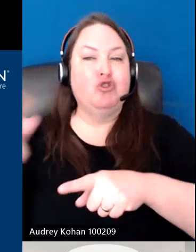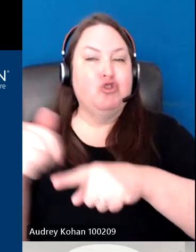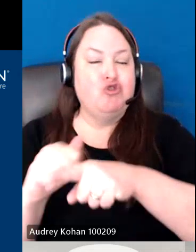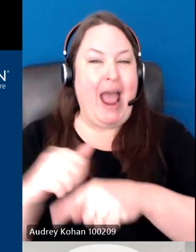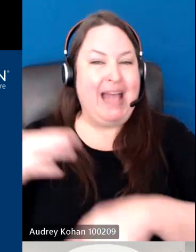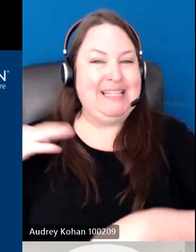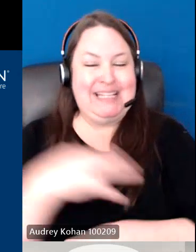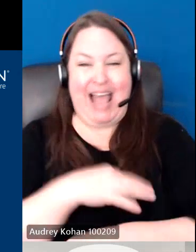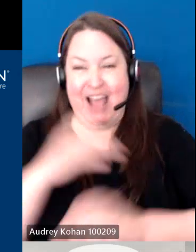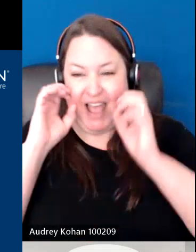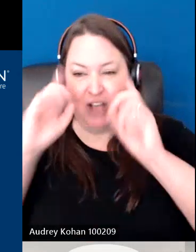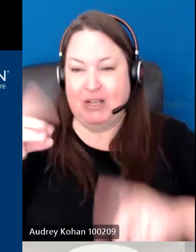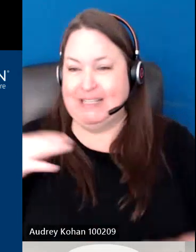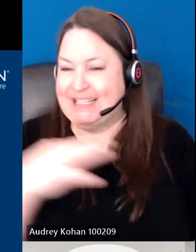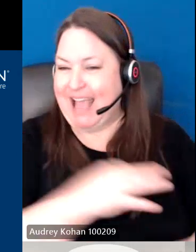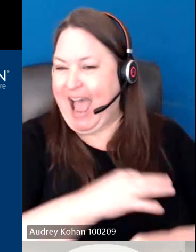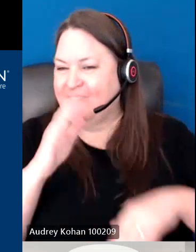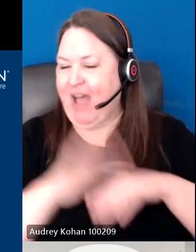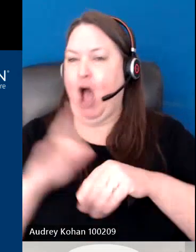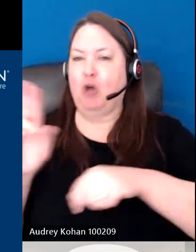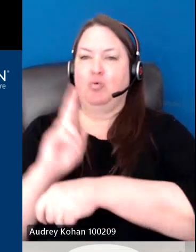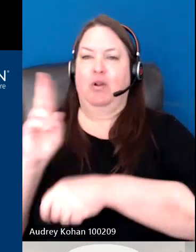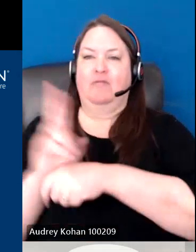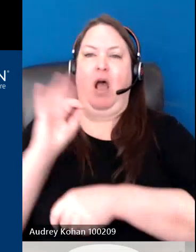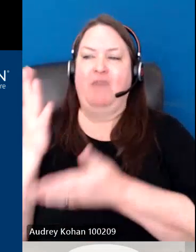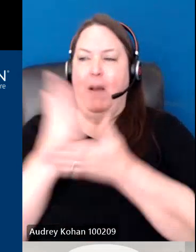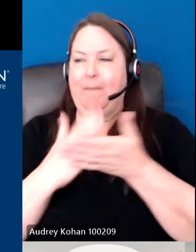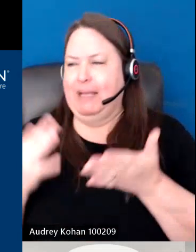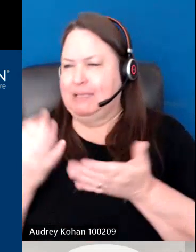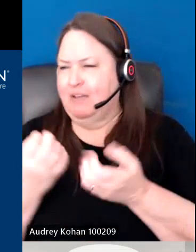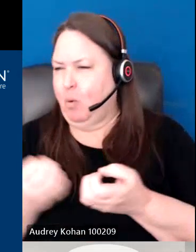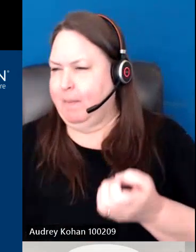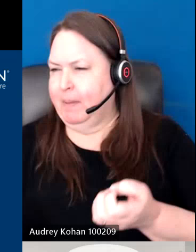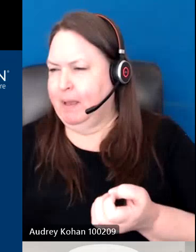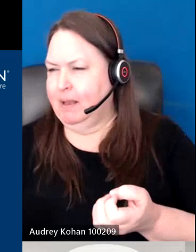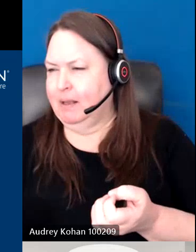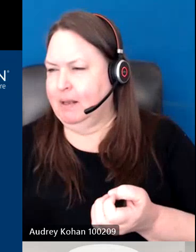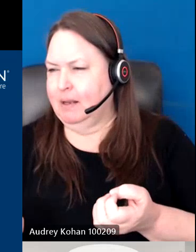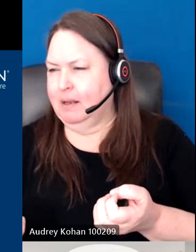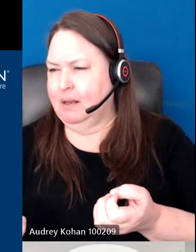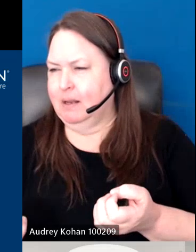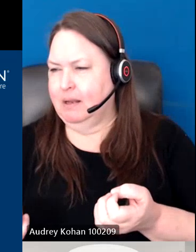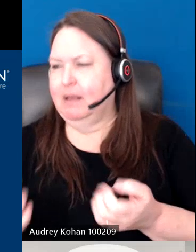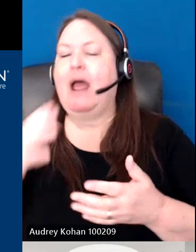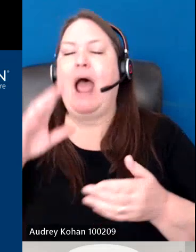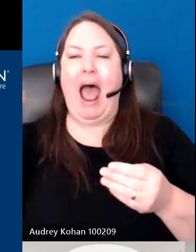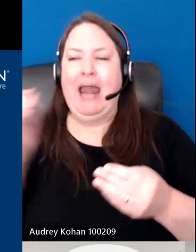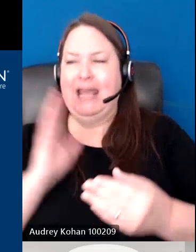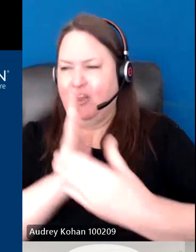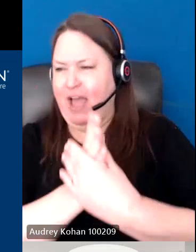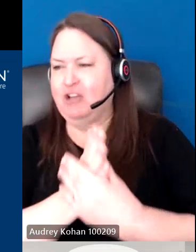staff on the utilization of a piece of equipment or technology or interventions never mind all of